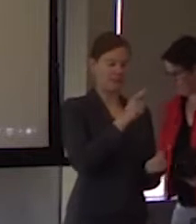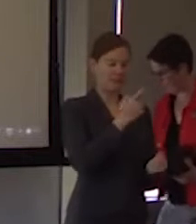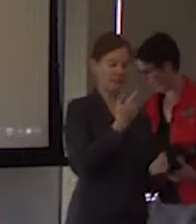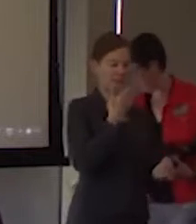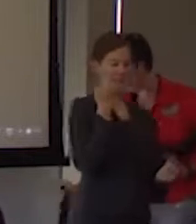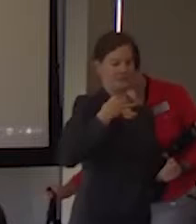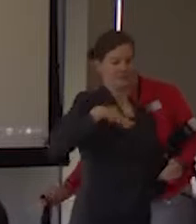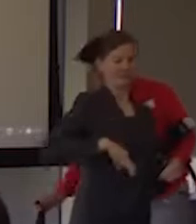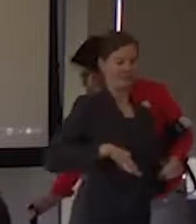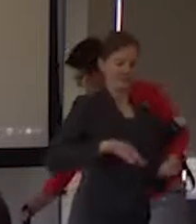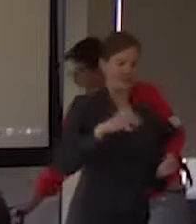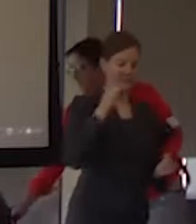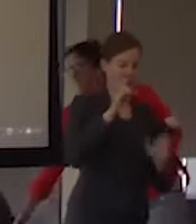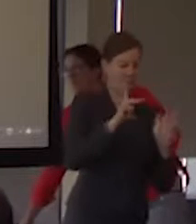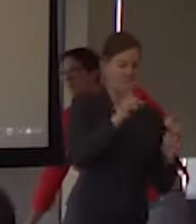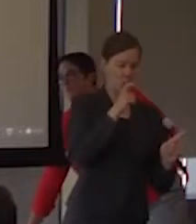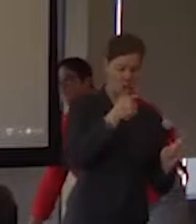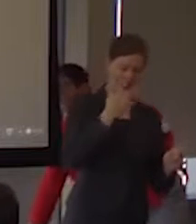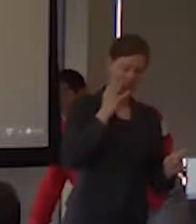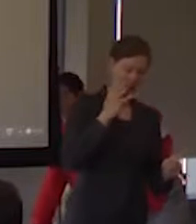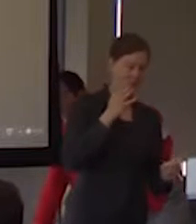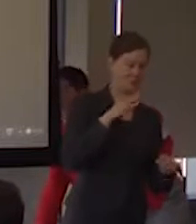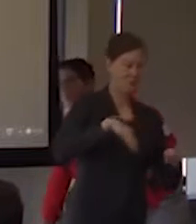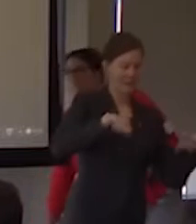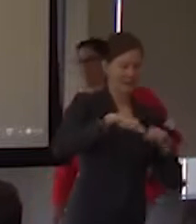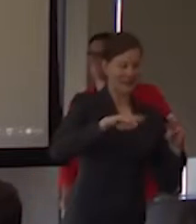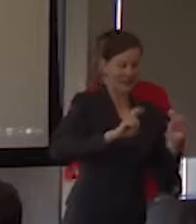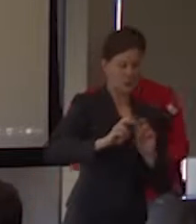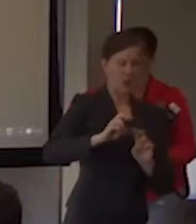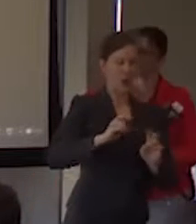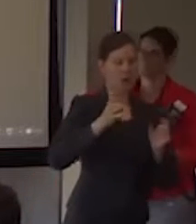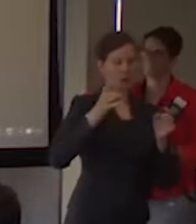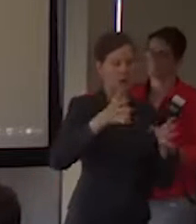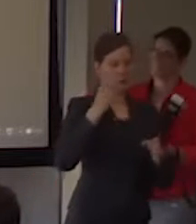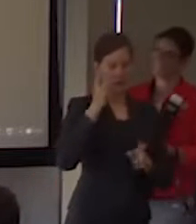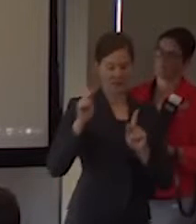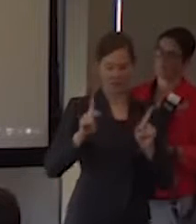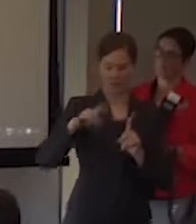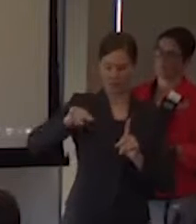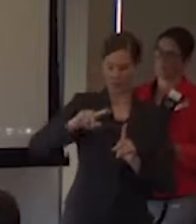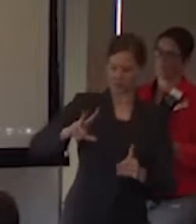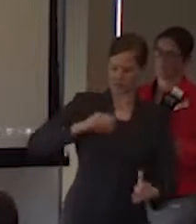for people with mobility issues. And I would hate to see society accept the current design moving forward.